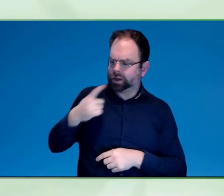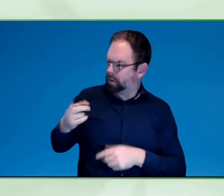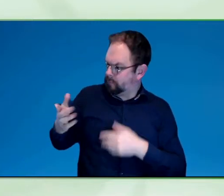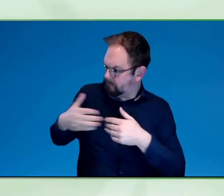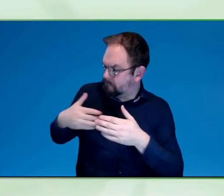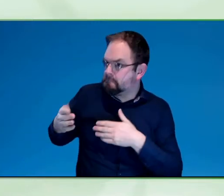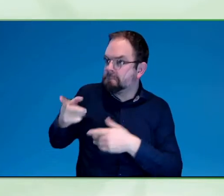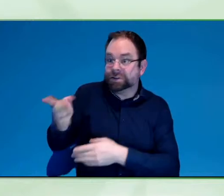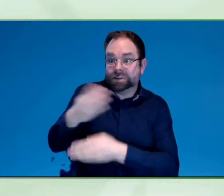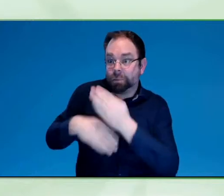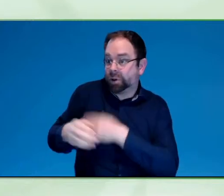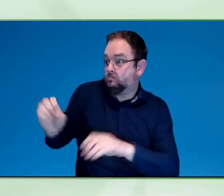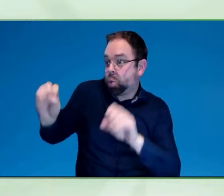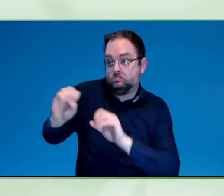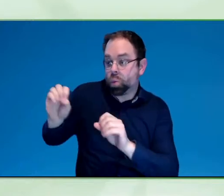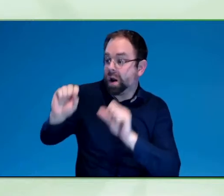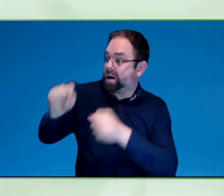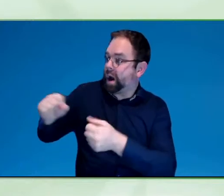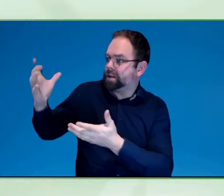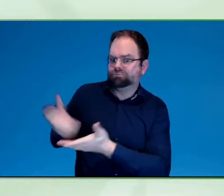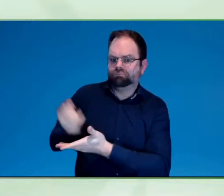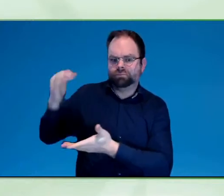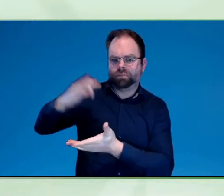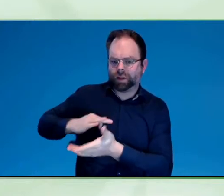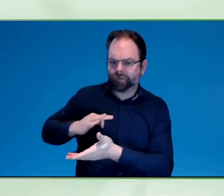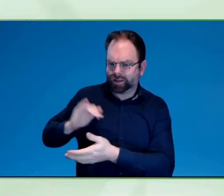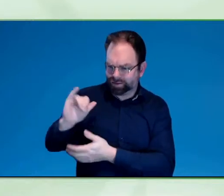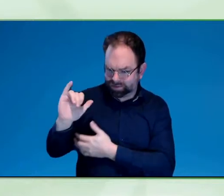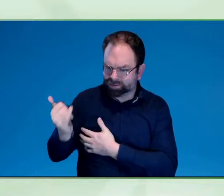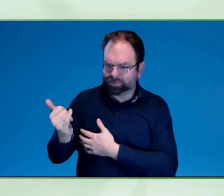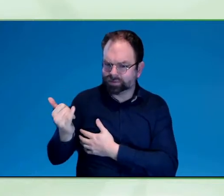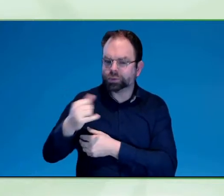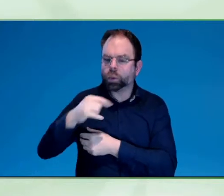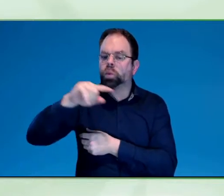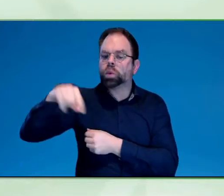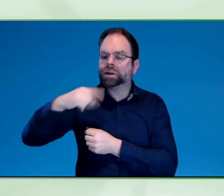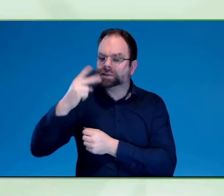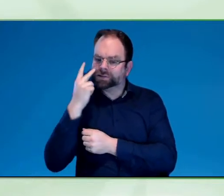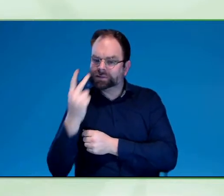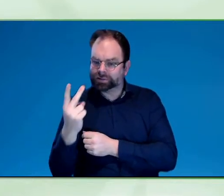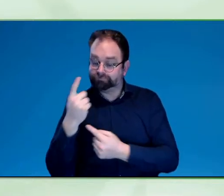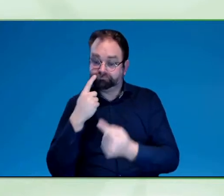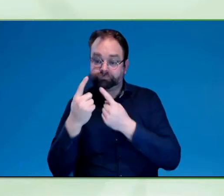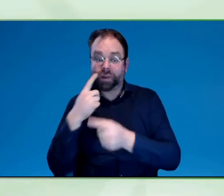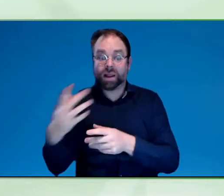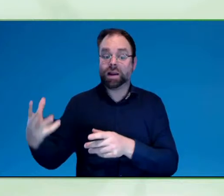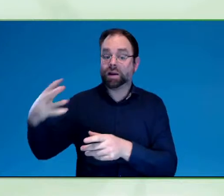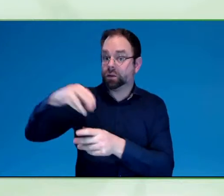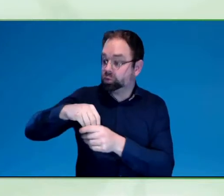And if you are a mother with a child for example, it is not an education example but it is the